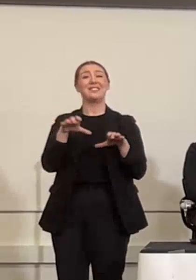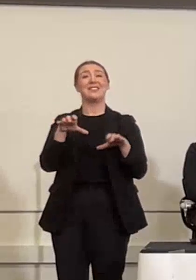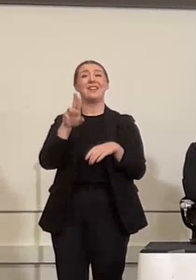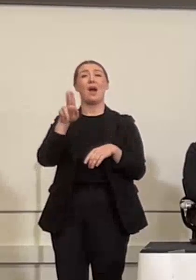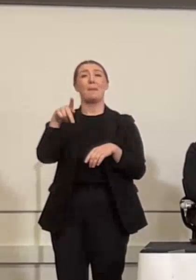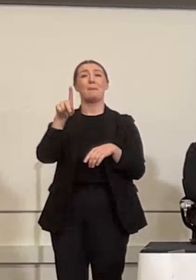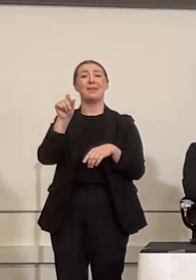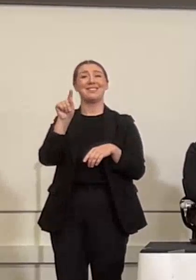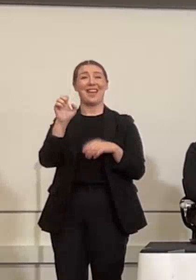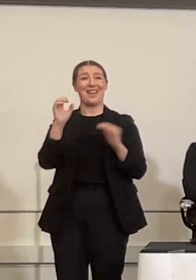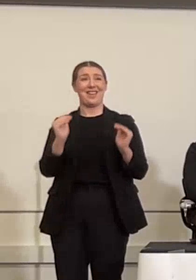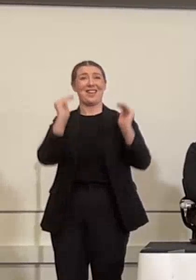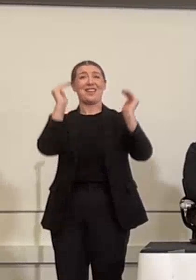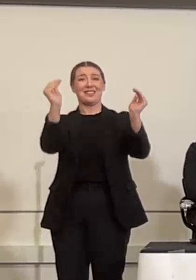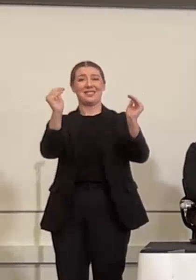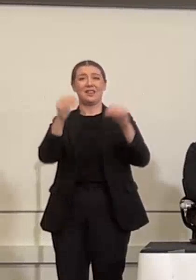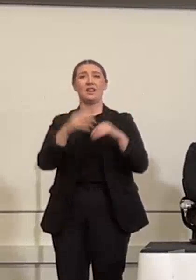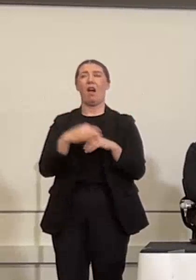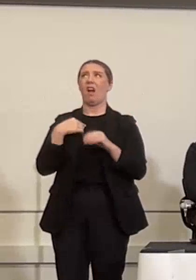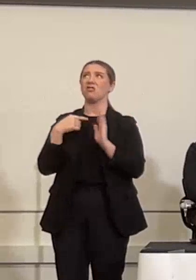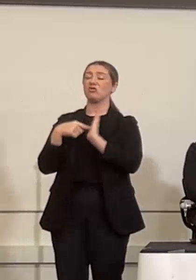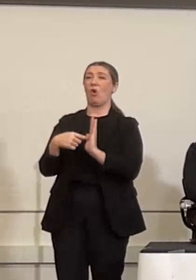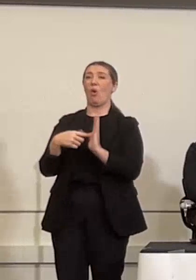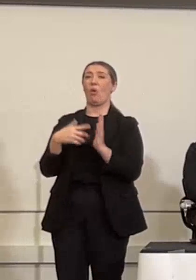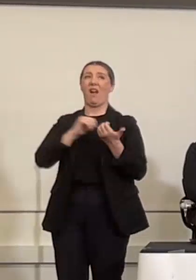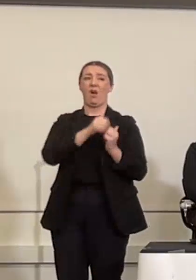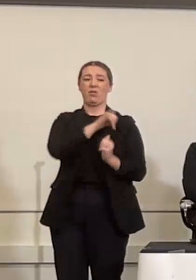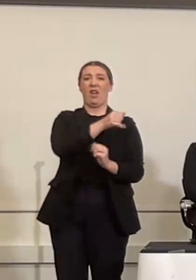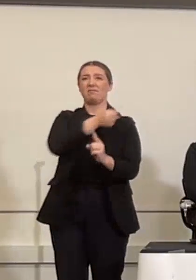And when they would hear like something repeat a million